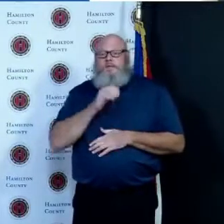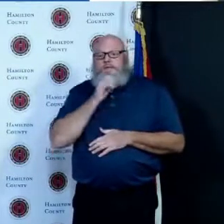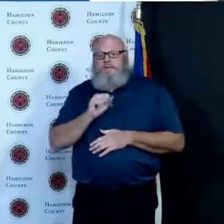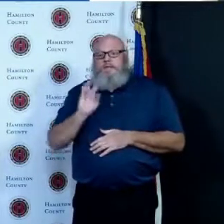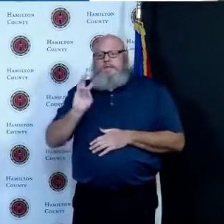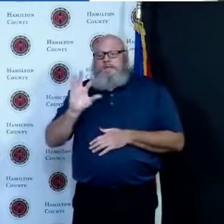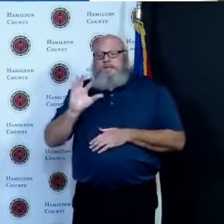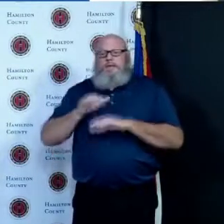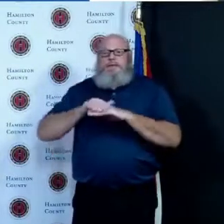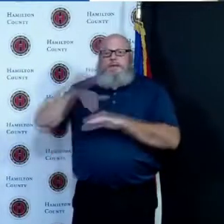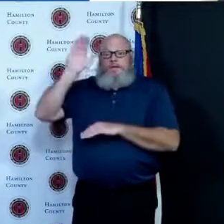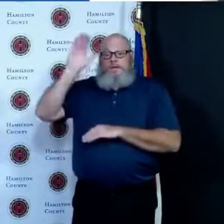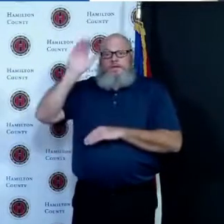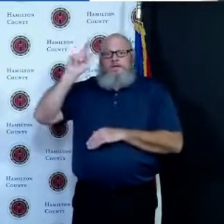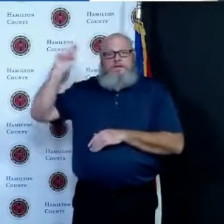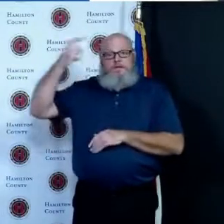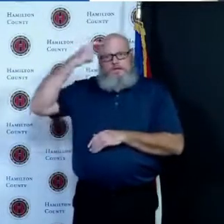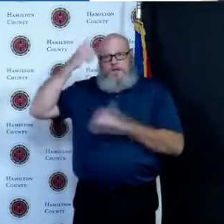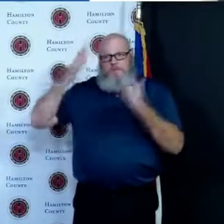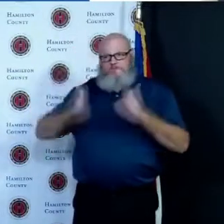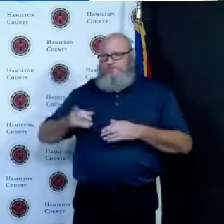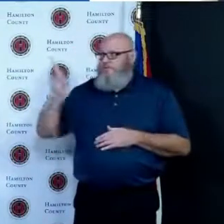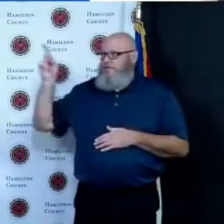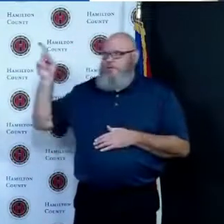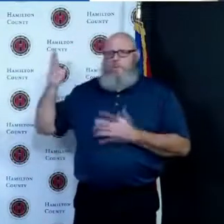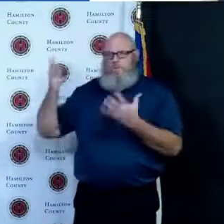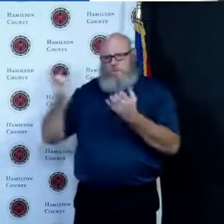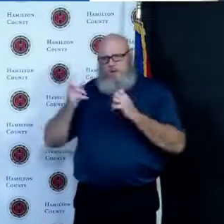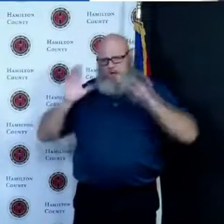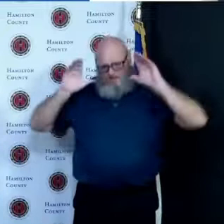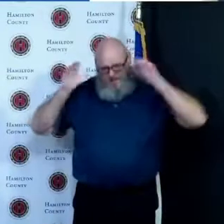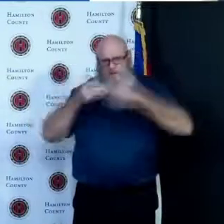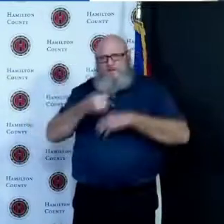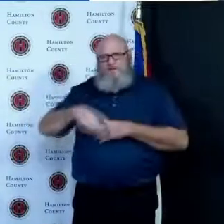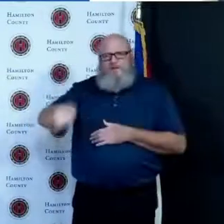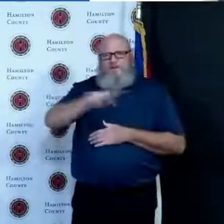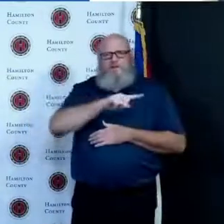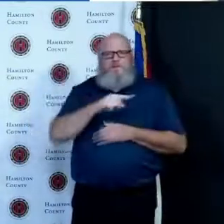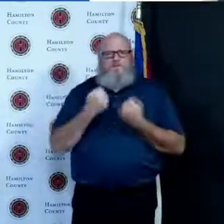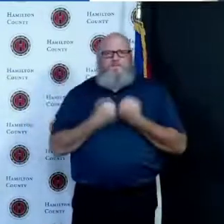truth is we are not forgetting those in 1A we will continue to work through those in 1A as vaccine